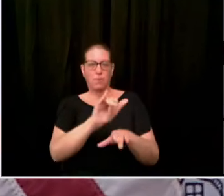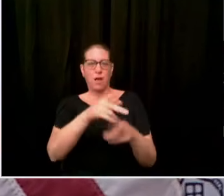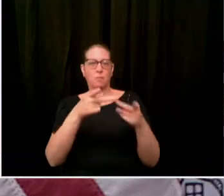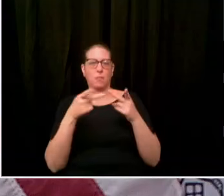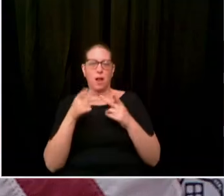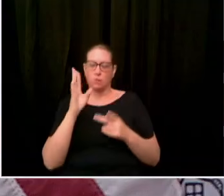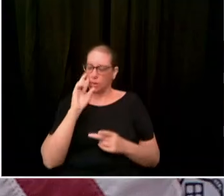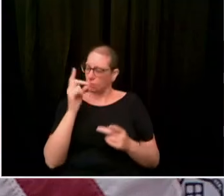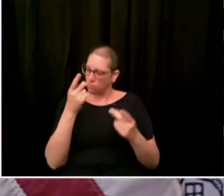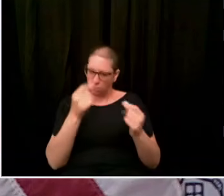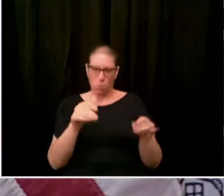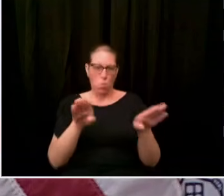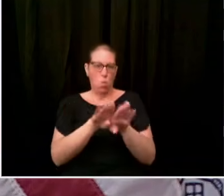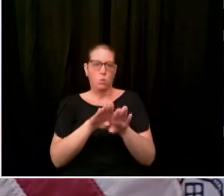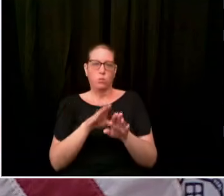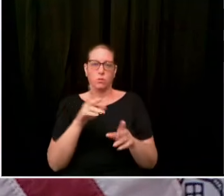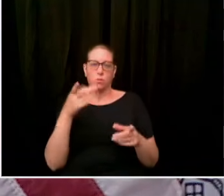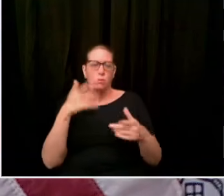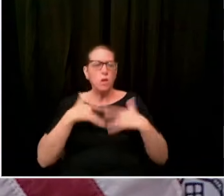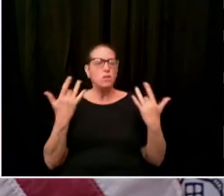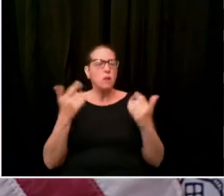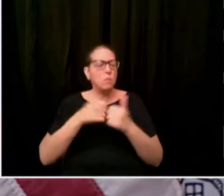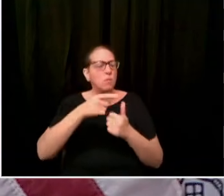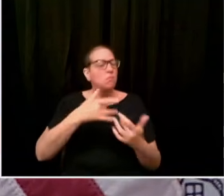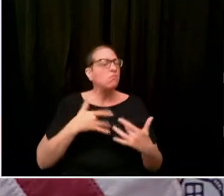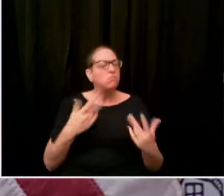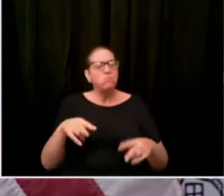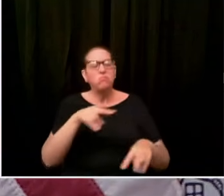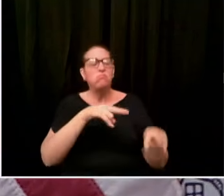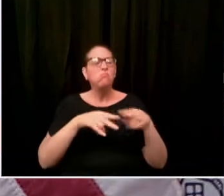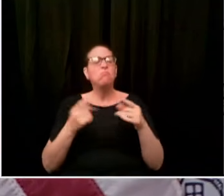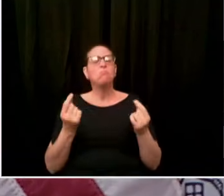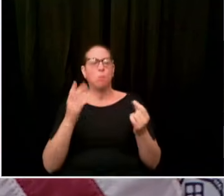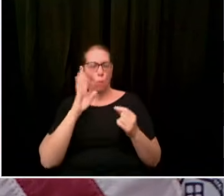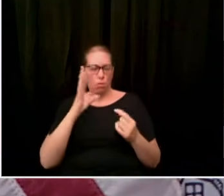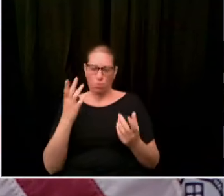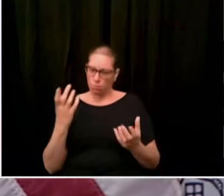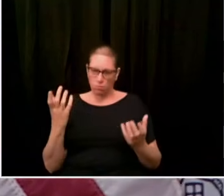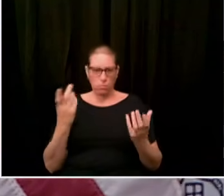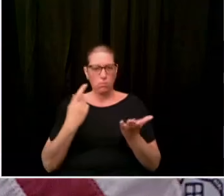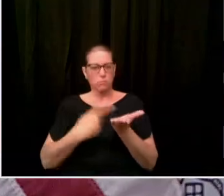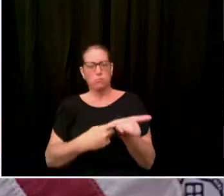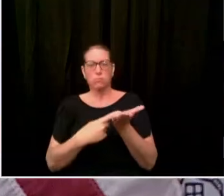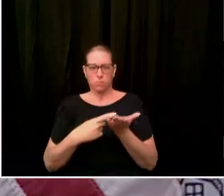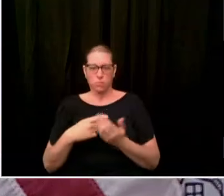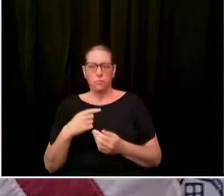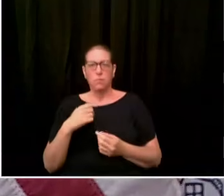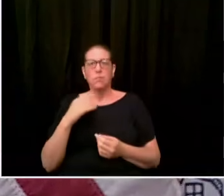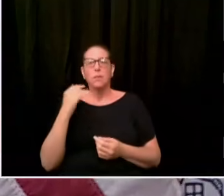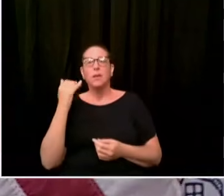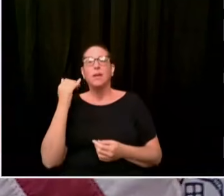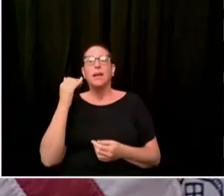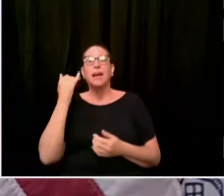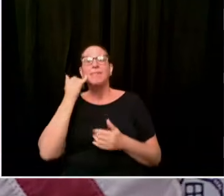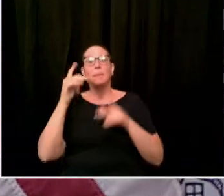IF WE HAVE TO SHUT PLACES DOWN, WE WILL. THIS IS ABOUT HEALTH AND SAFETY. THE SAME WITH CONGREGATING OUTSIDE.